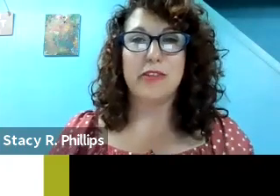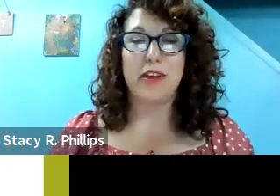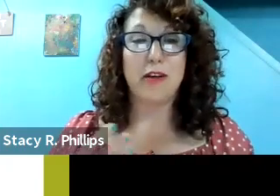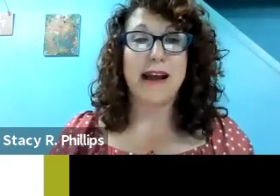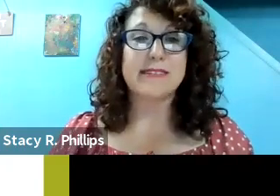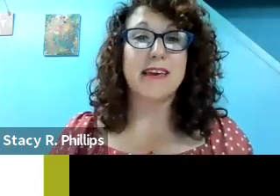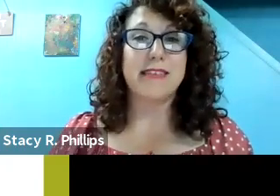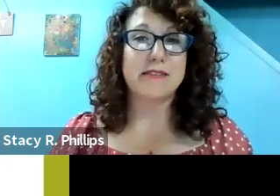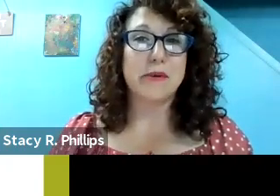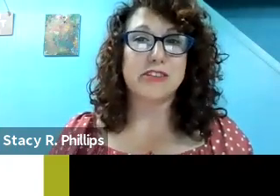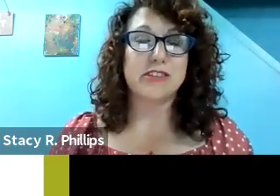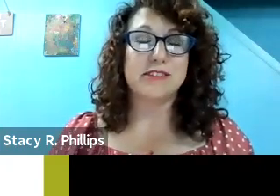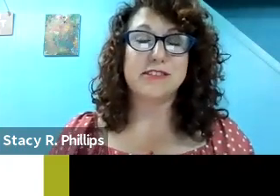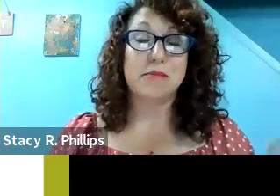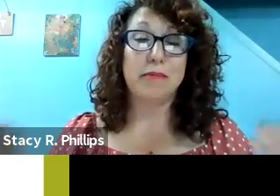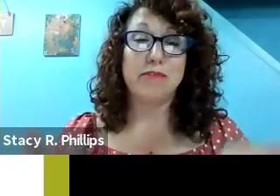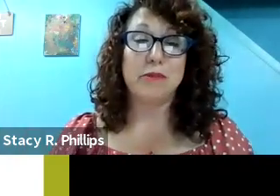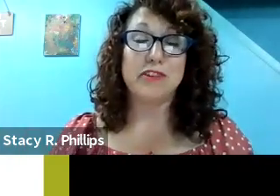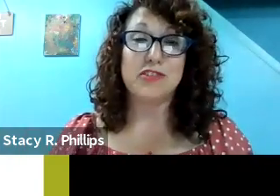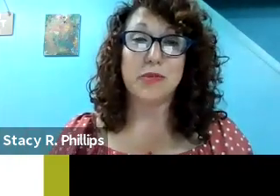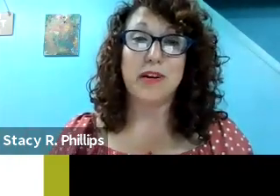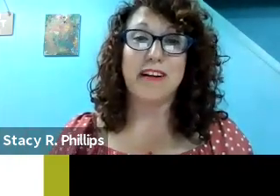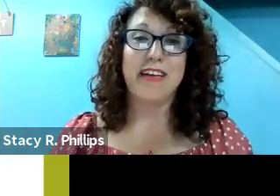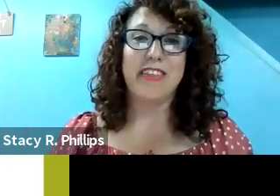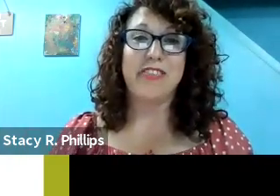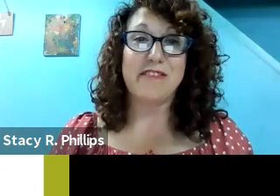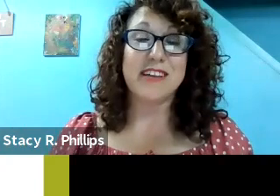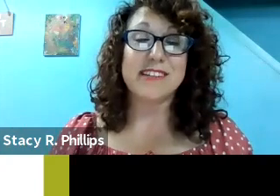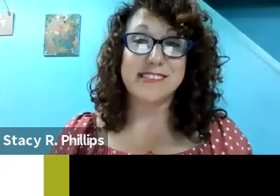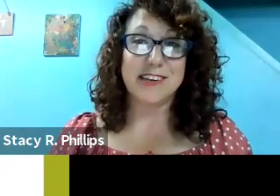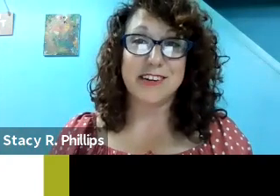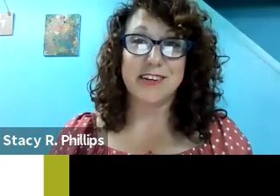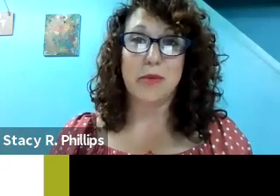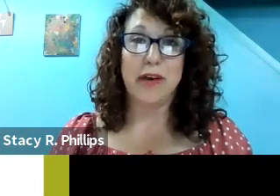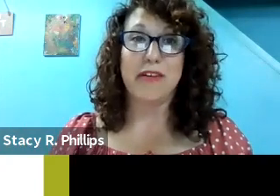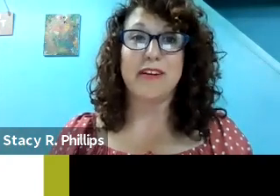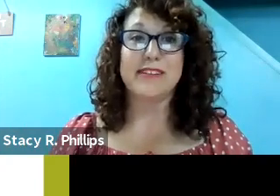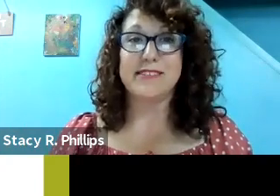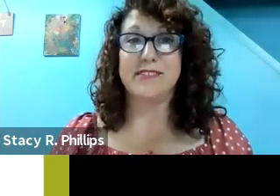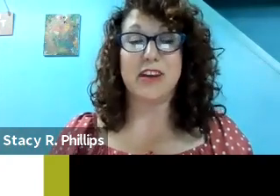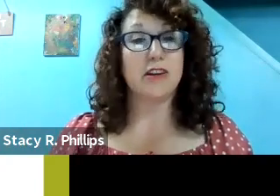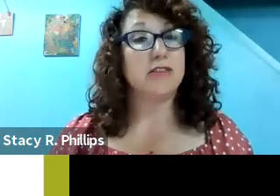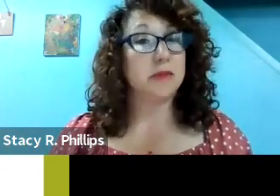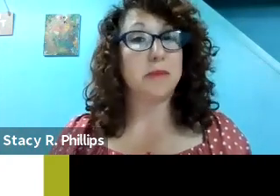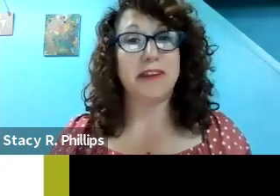sure that you're asking these questions to to ensure that they've considered whether assistive technology would